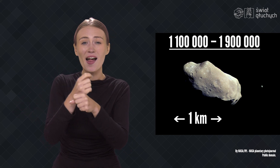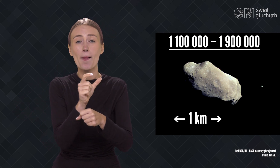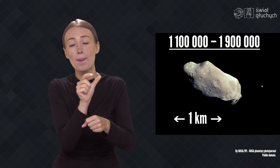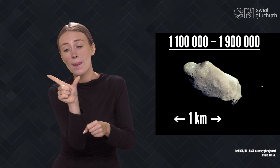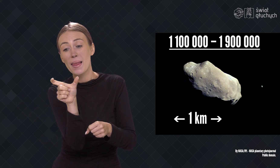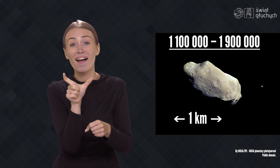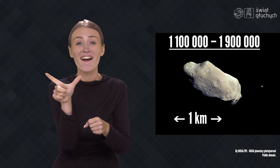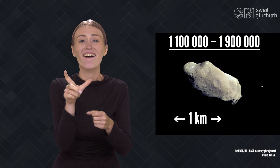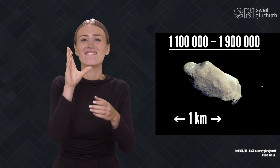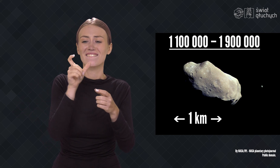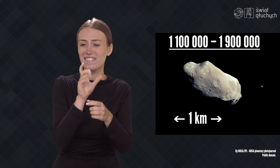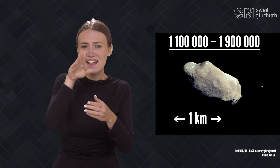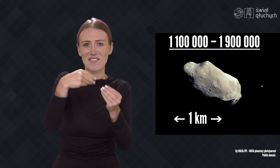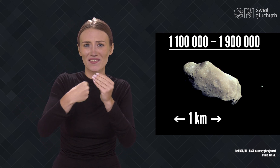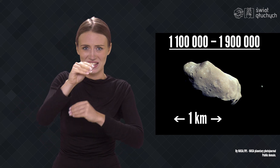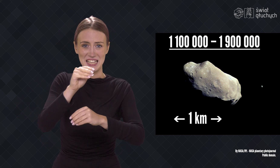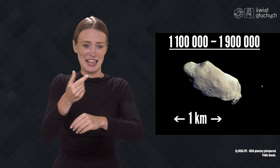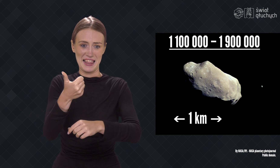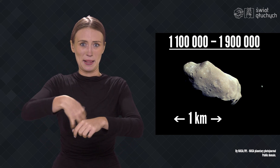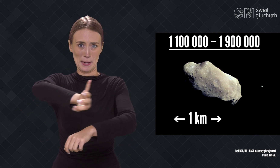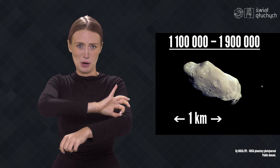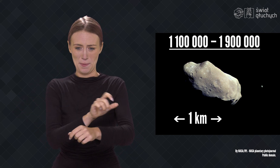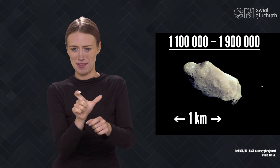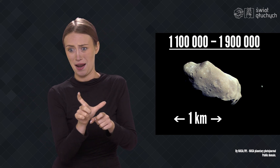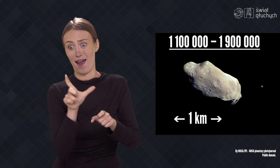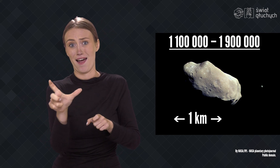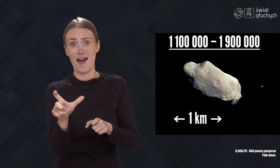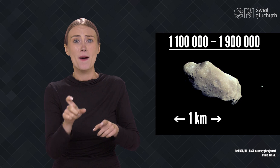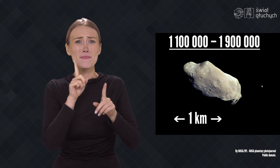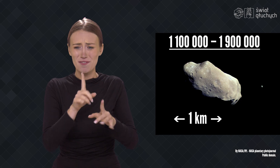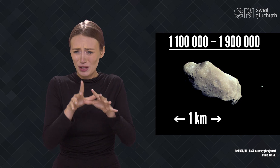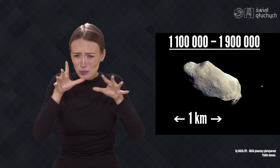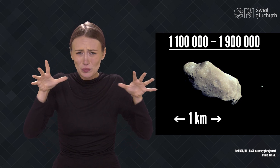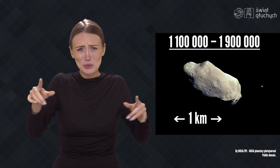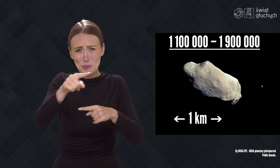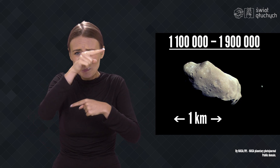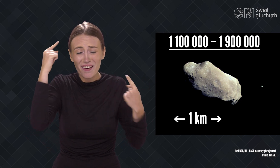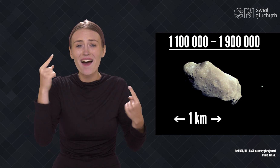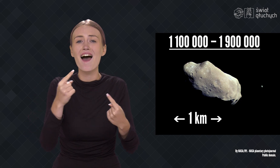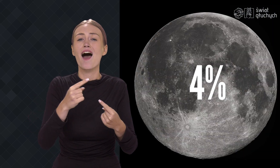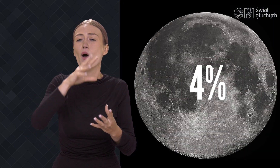with diameters greater than one kilometer. But even though there are so many,